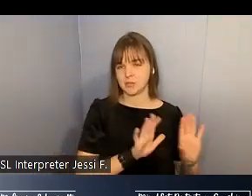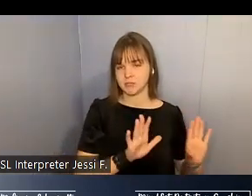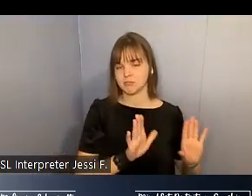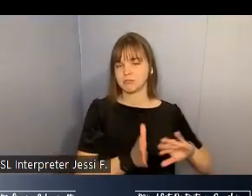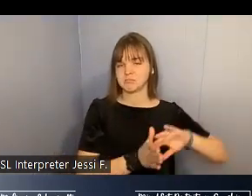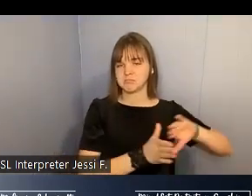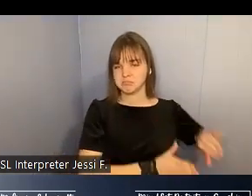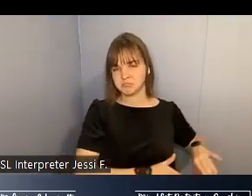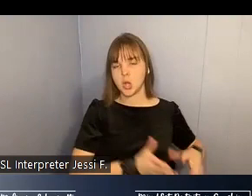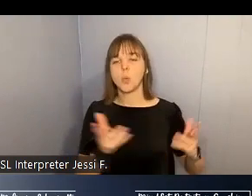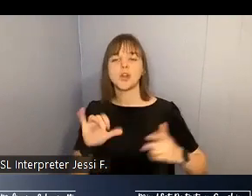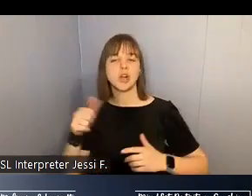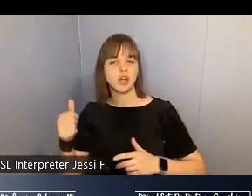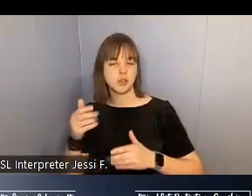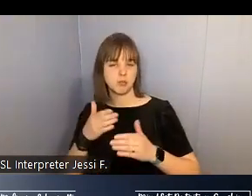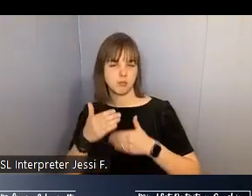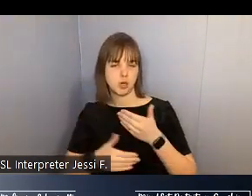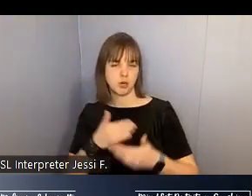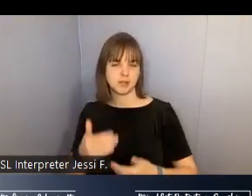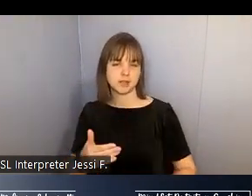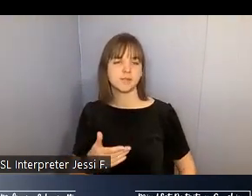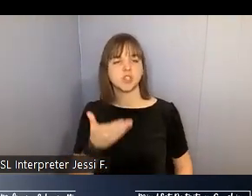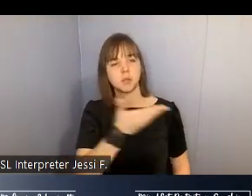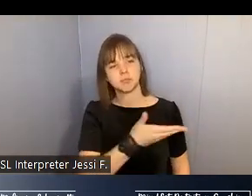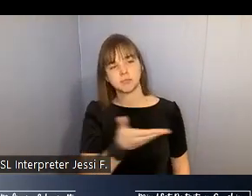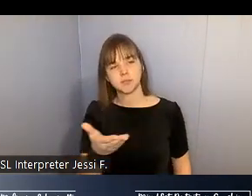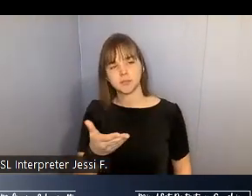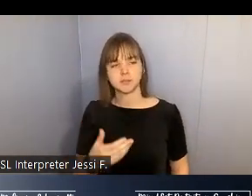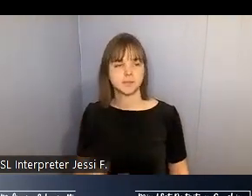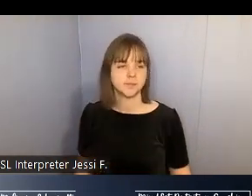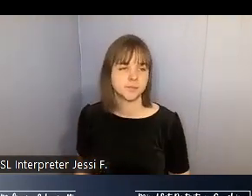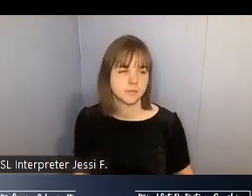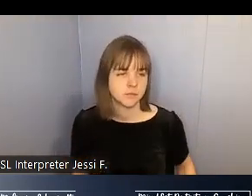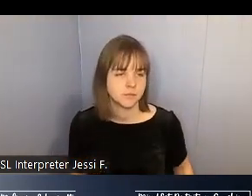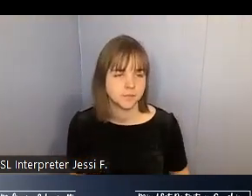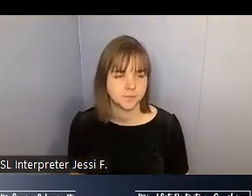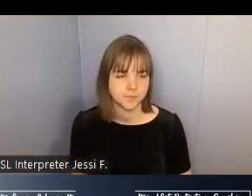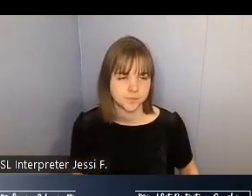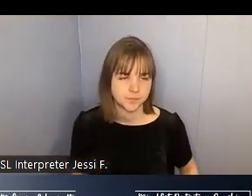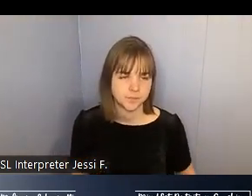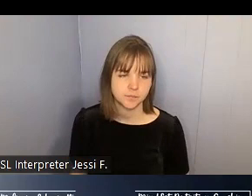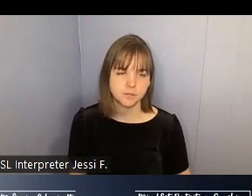So when I work with clients, we come up with these together. It's what's meaningful to you. It's not what I think is progress,